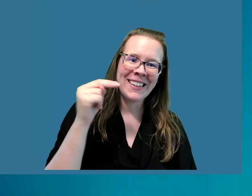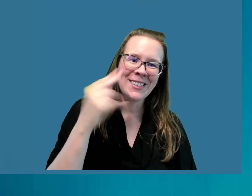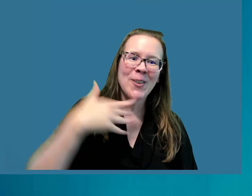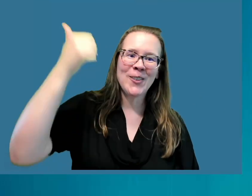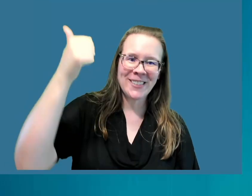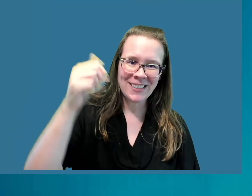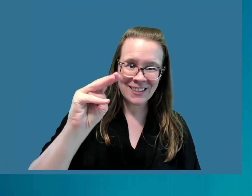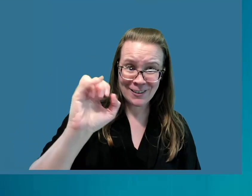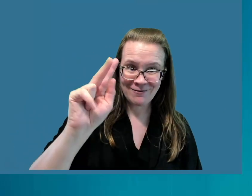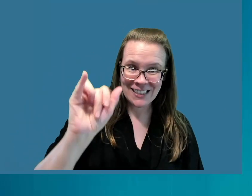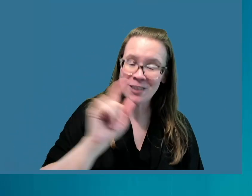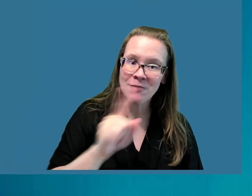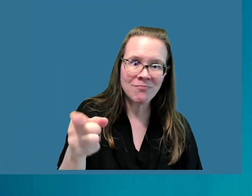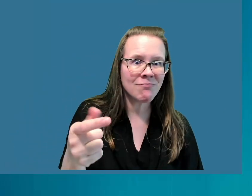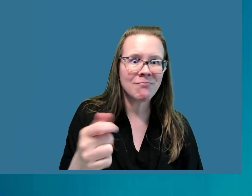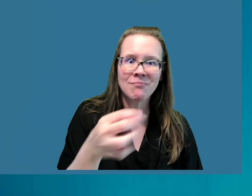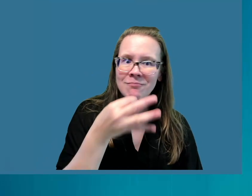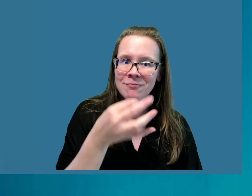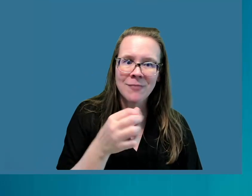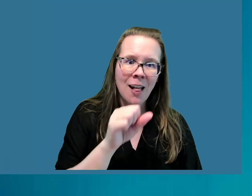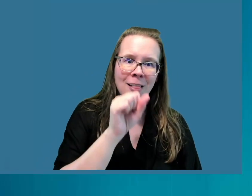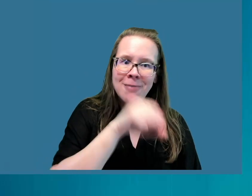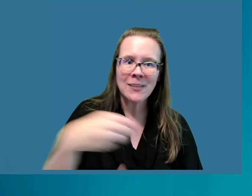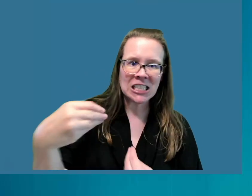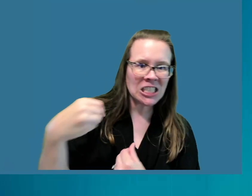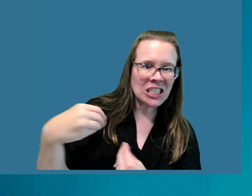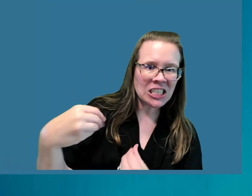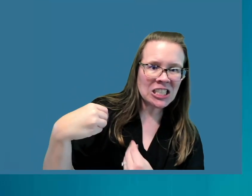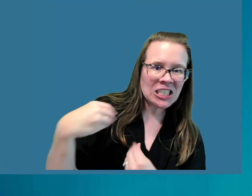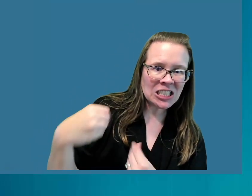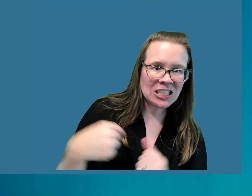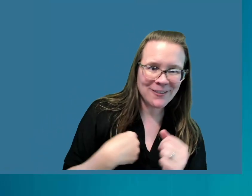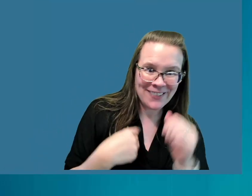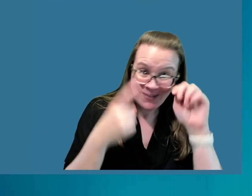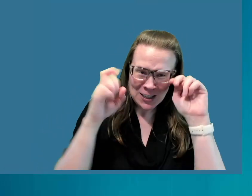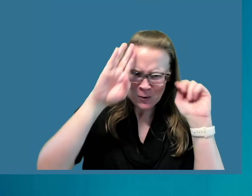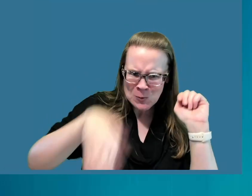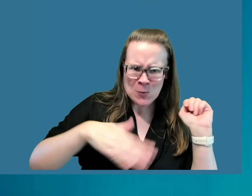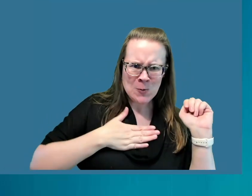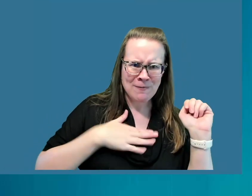um, as a cookie cutting criminal. And she just... Yeah... she gives me a really hard time because